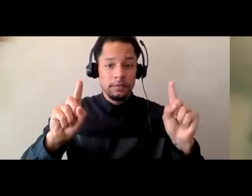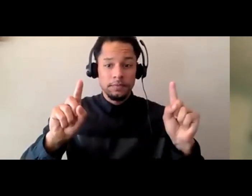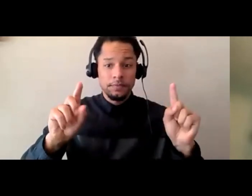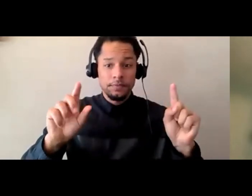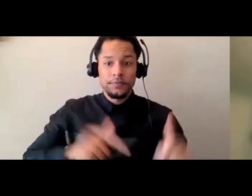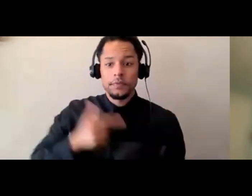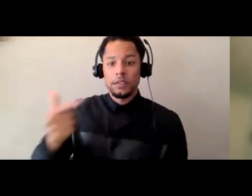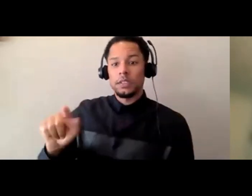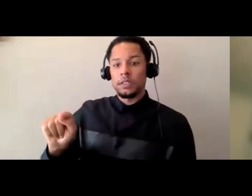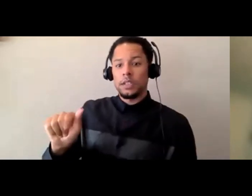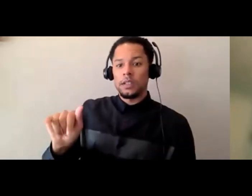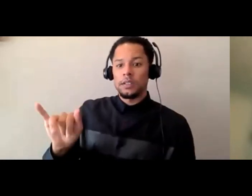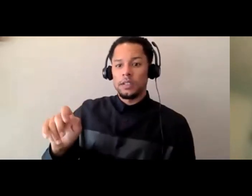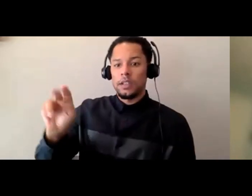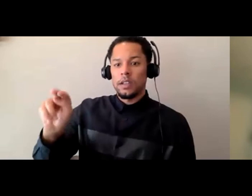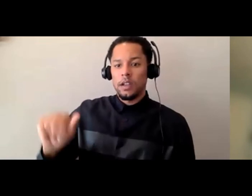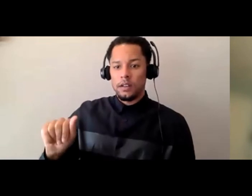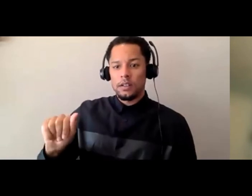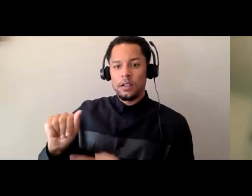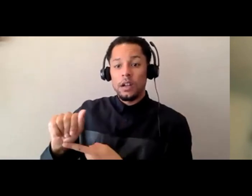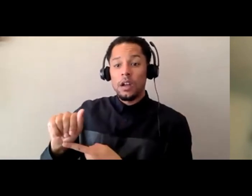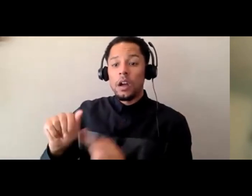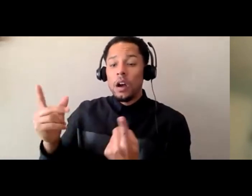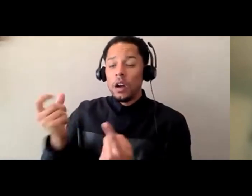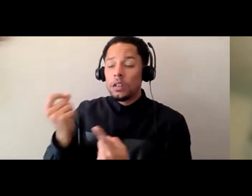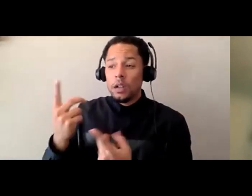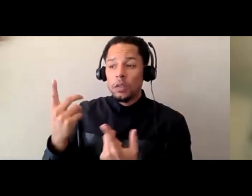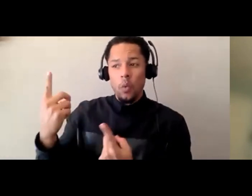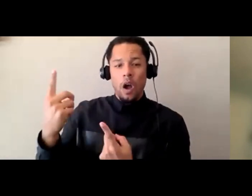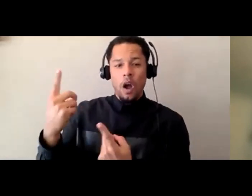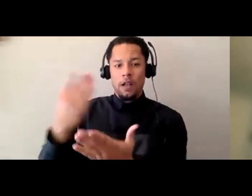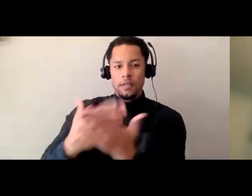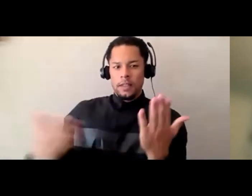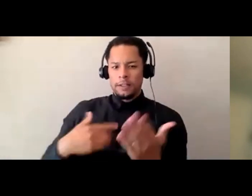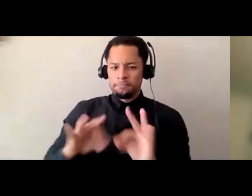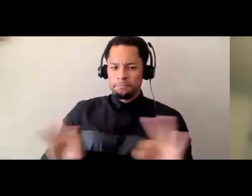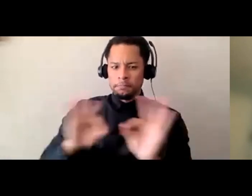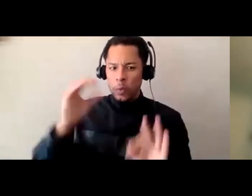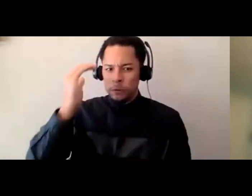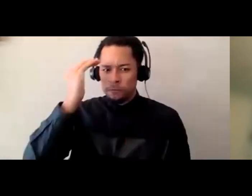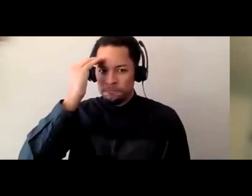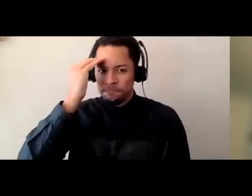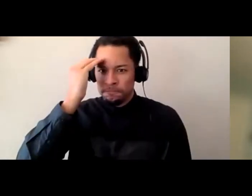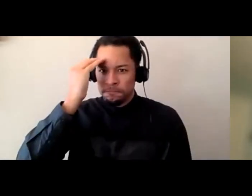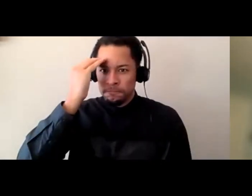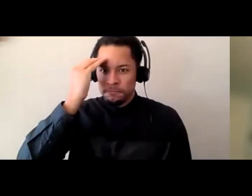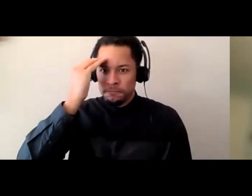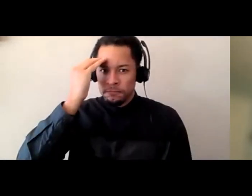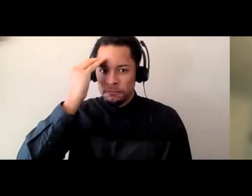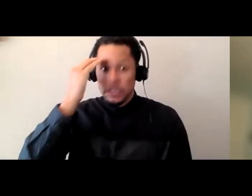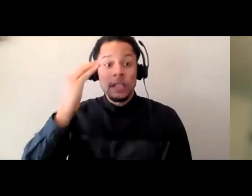One of the things I think we should also be very mindful of is unmet expectations and